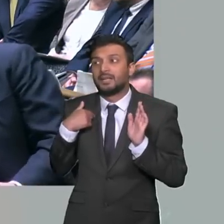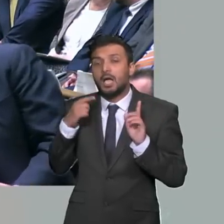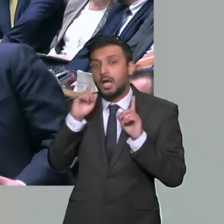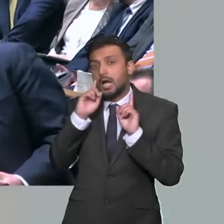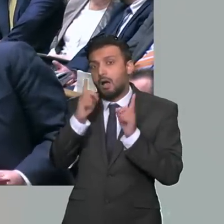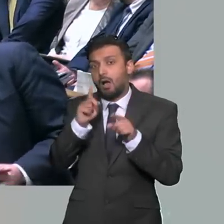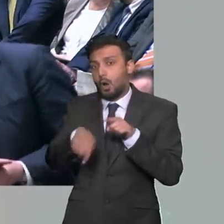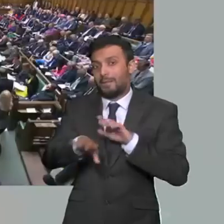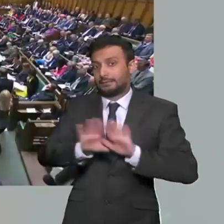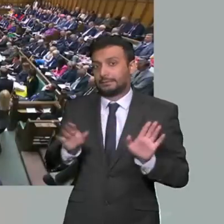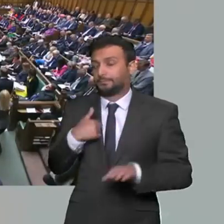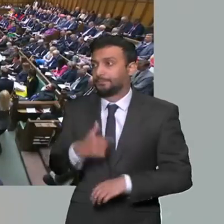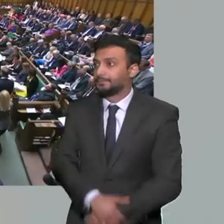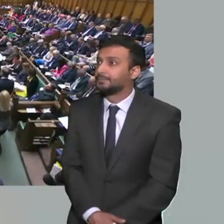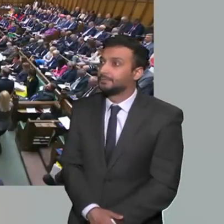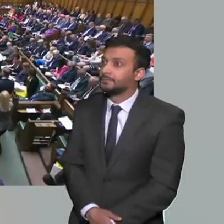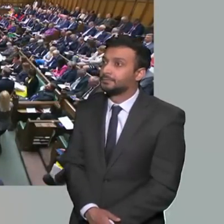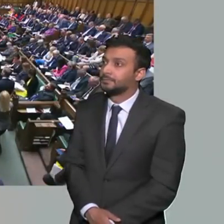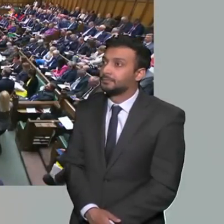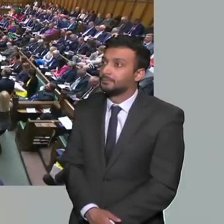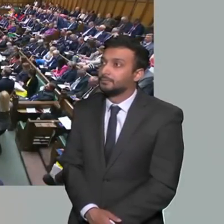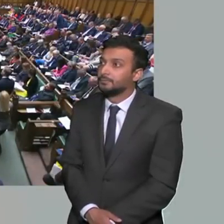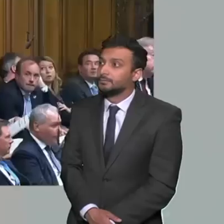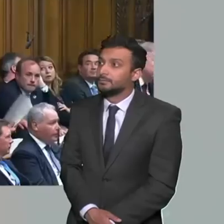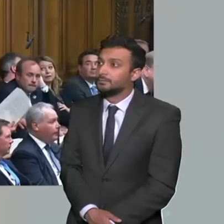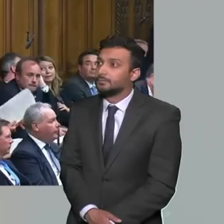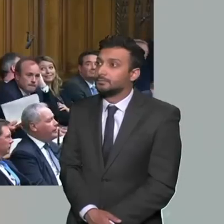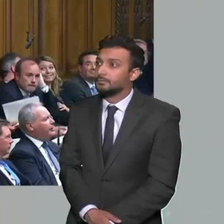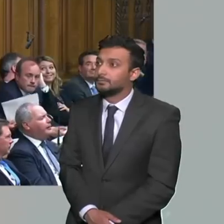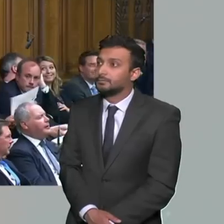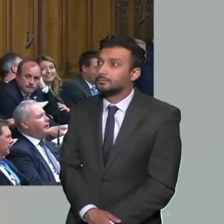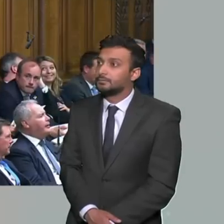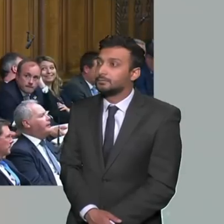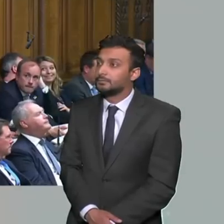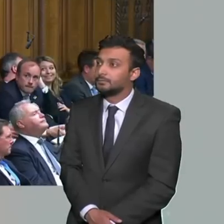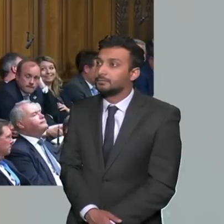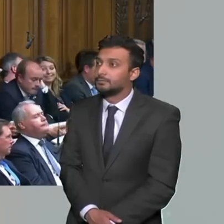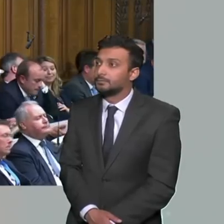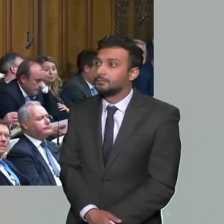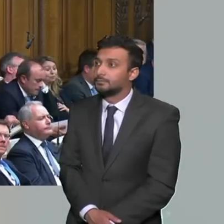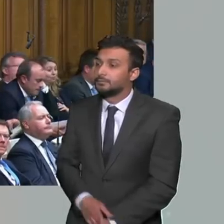to comment any further. Siobhan Baillie (Stroud) (Con) Q10.